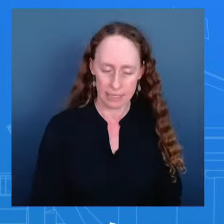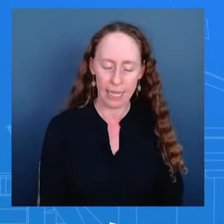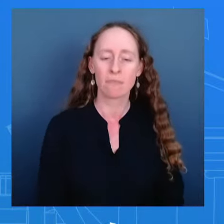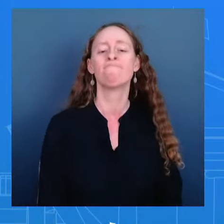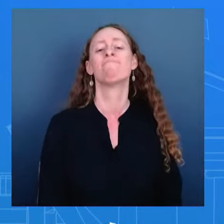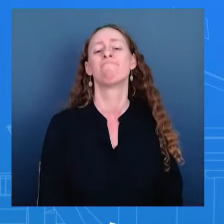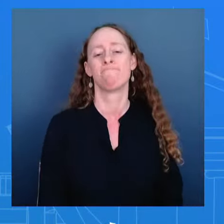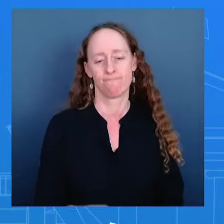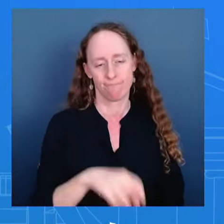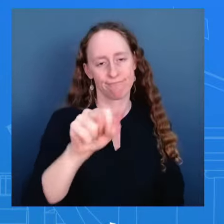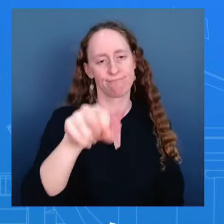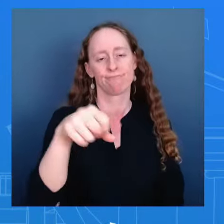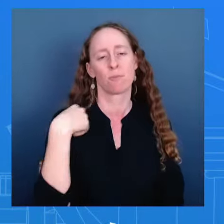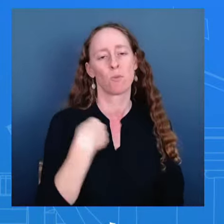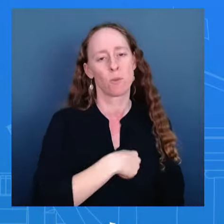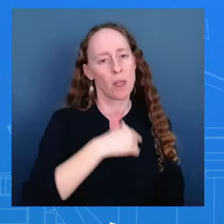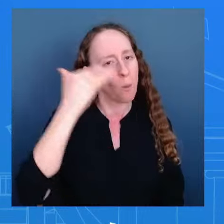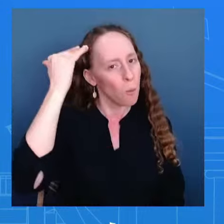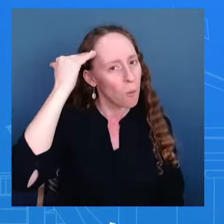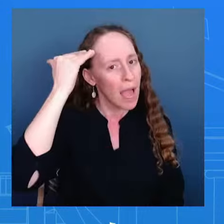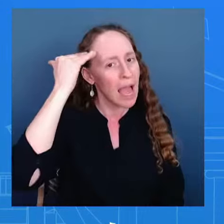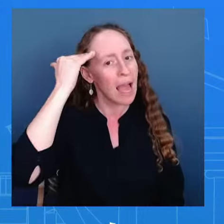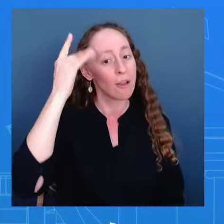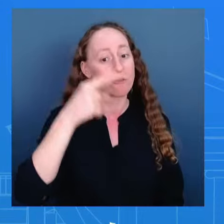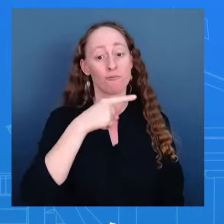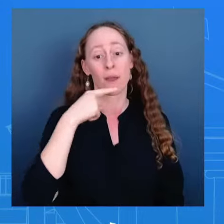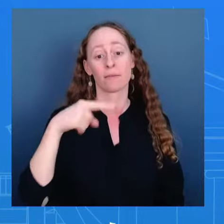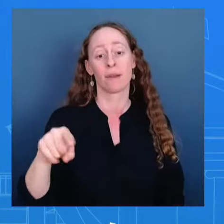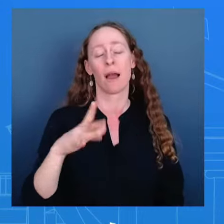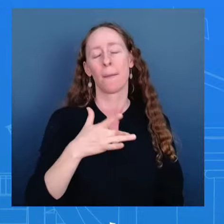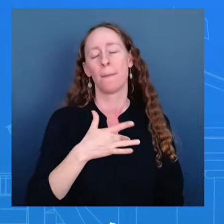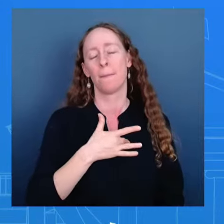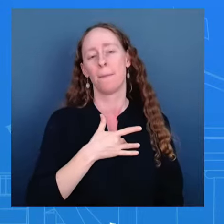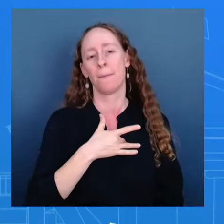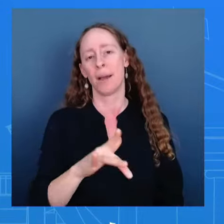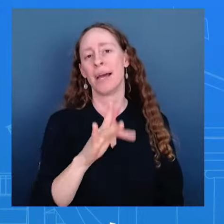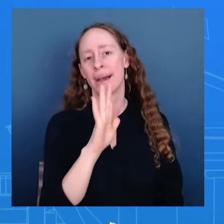but it is, and you don't have to look too far on the distant past to see that.